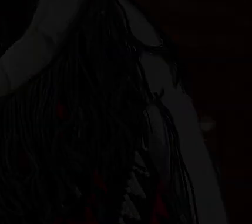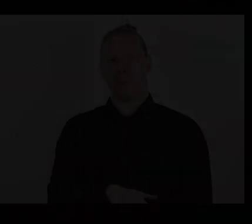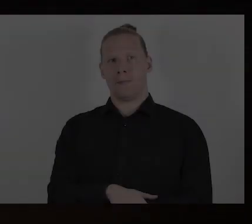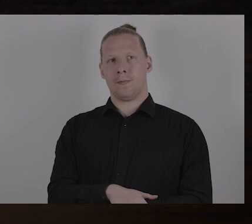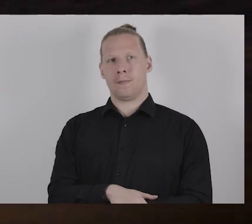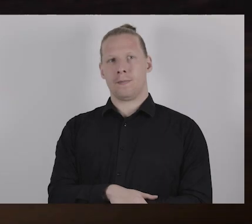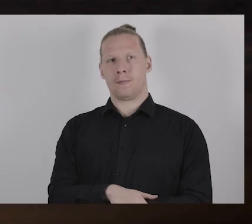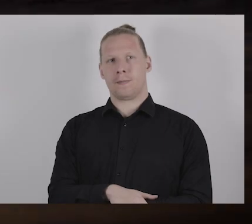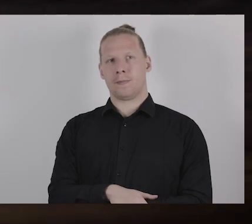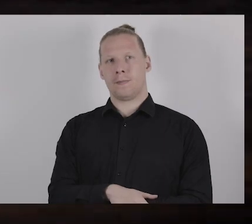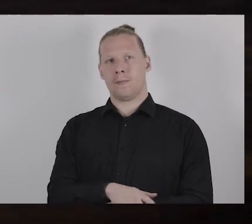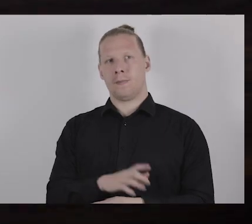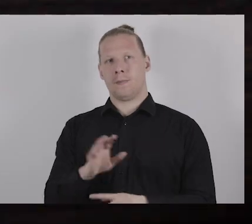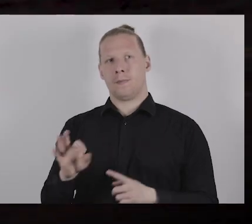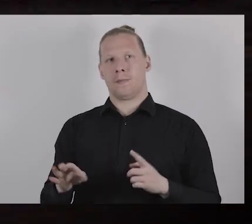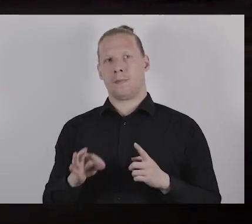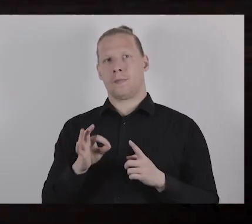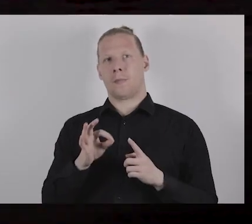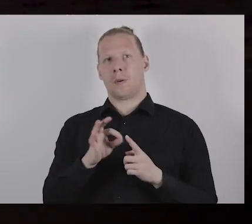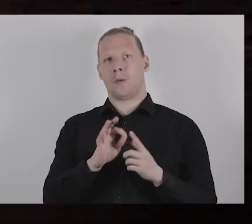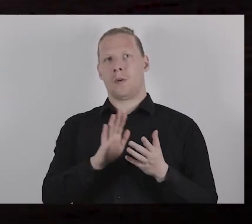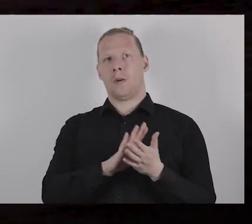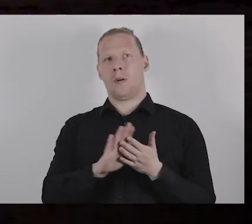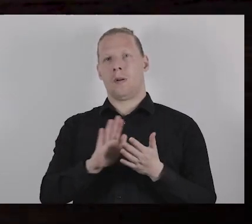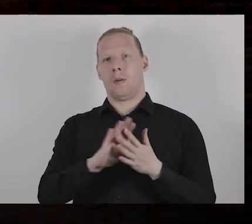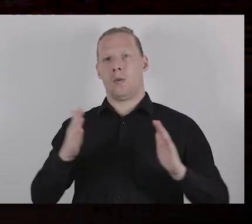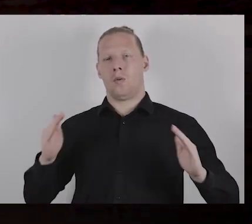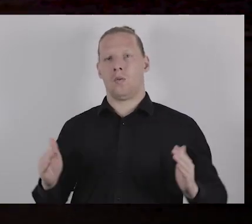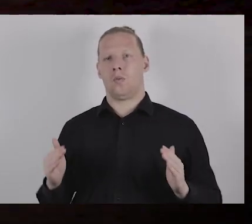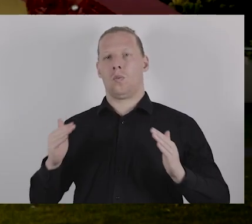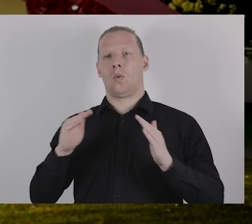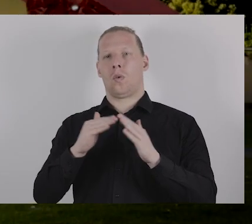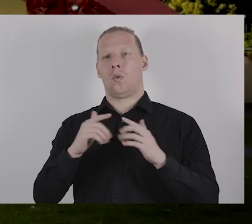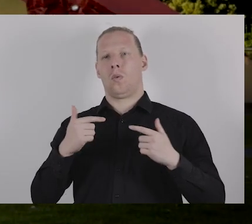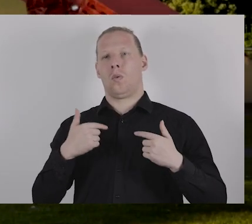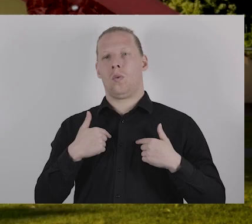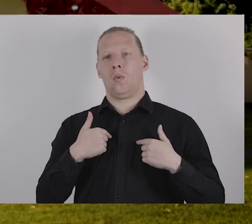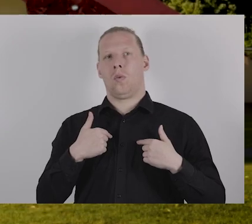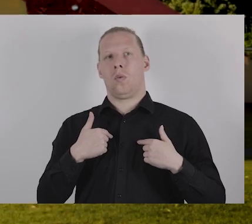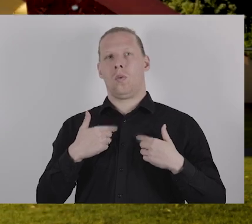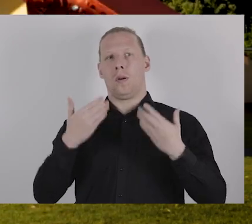Ko Pukehāpopo te maunga. Ko Waiomoko te awa. Ko ngā whare